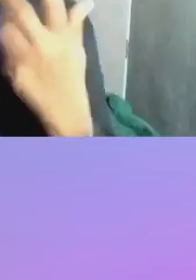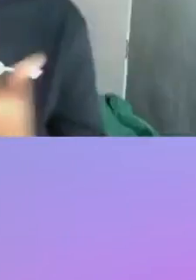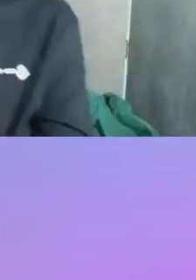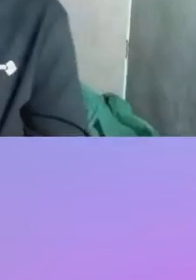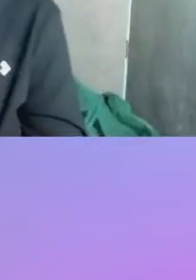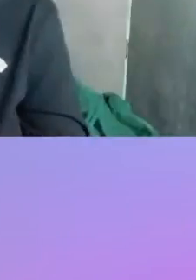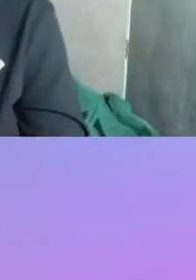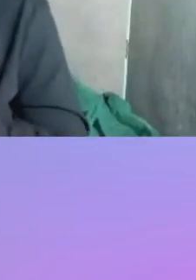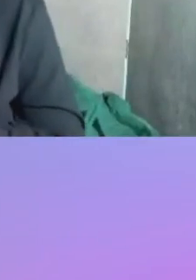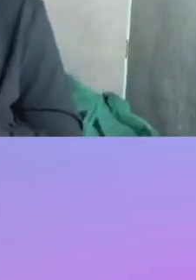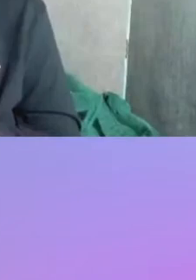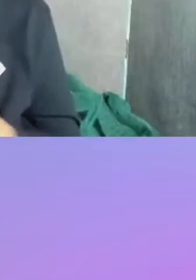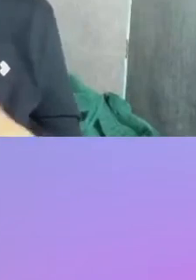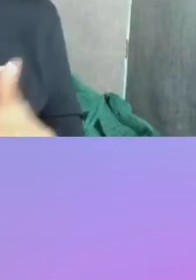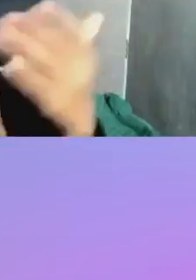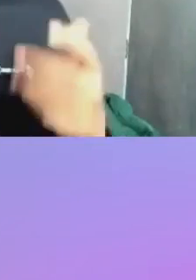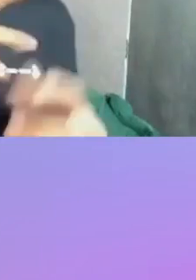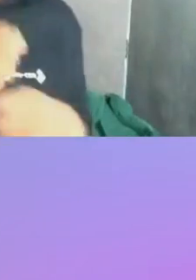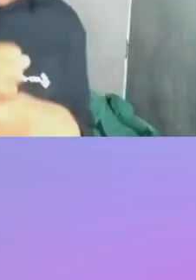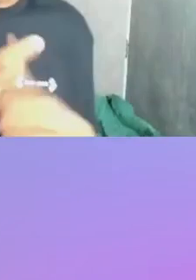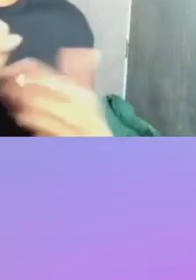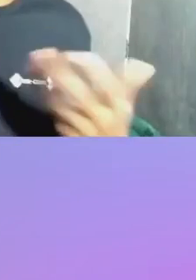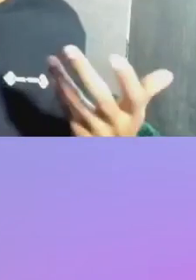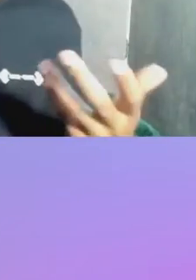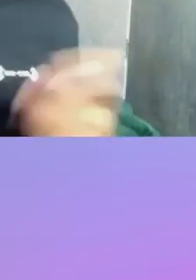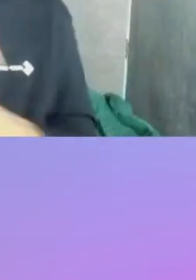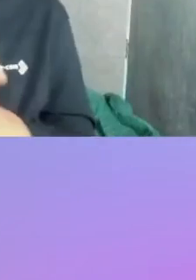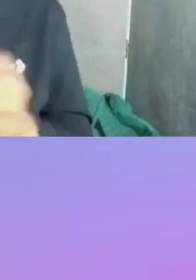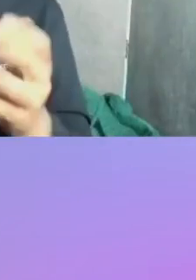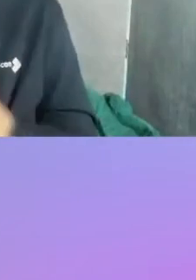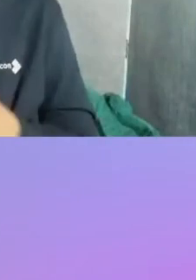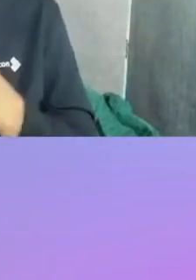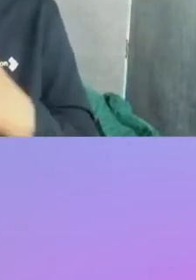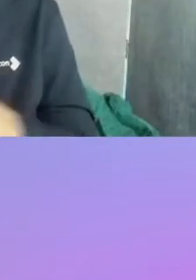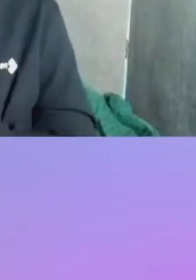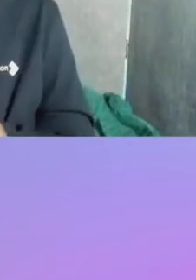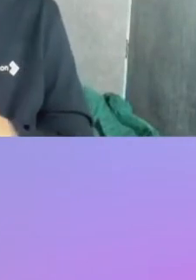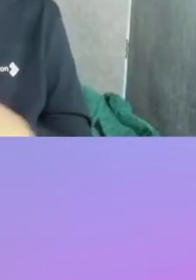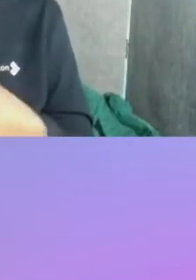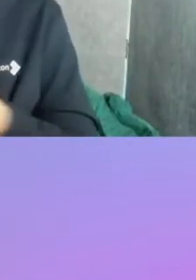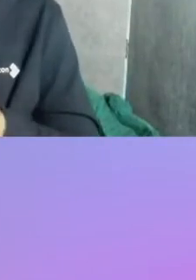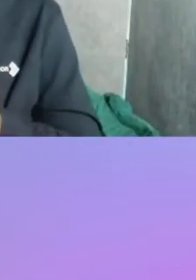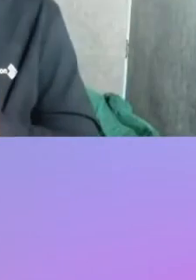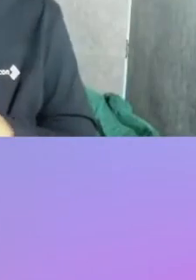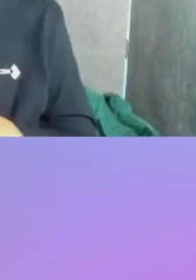mention is you are doing one-on-one mentoring. one of the questions that did come up